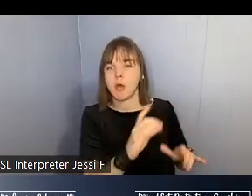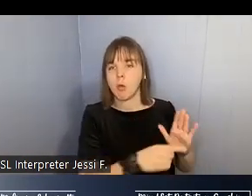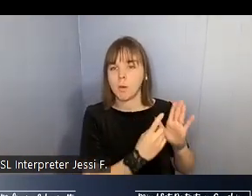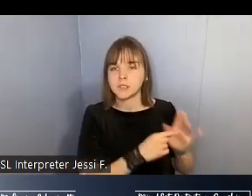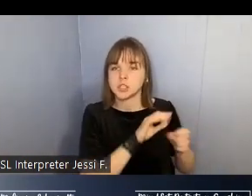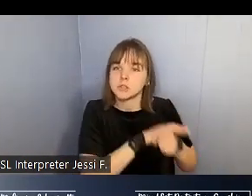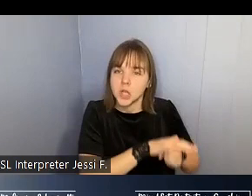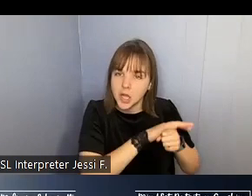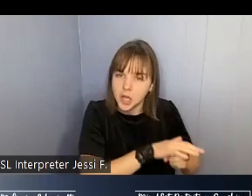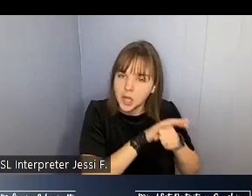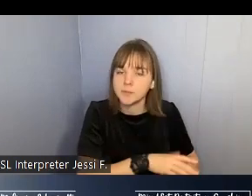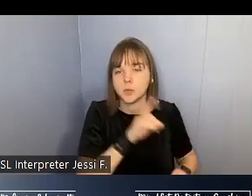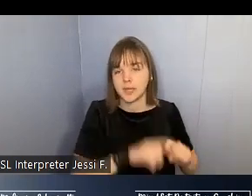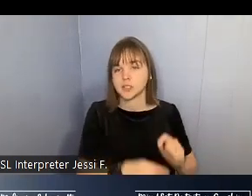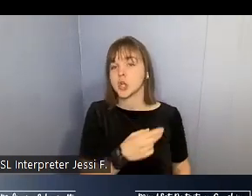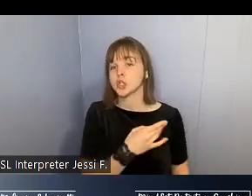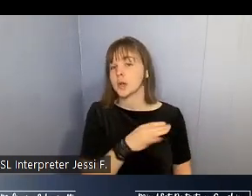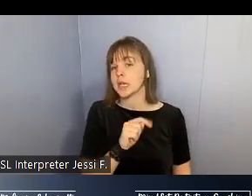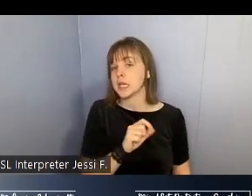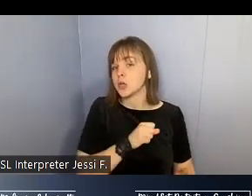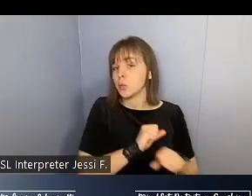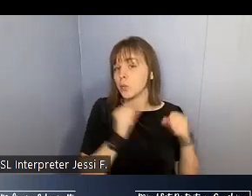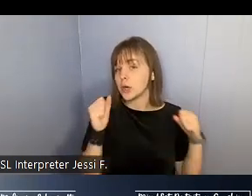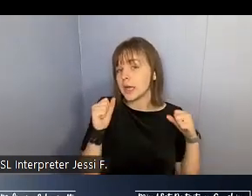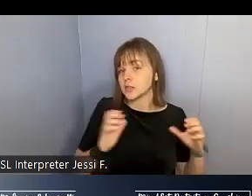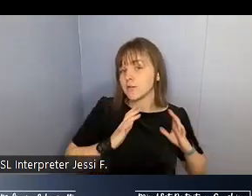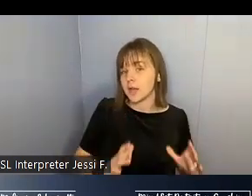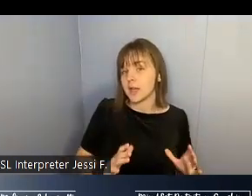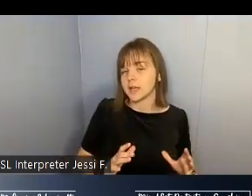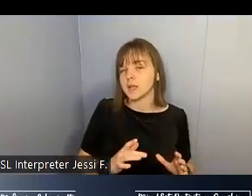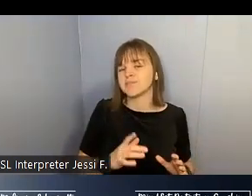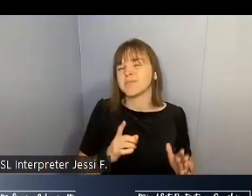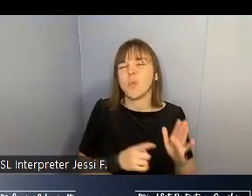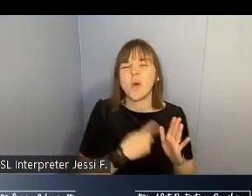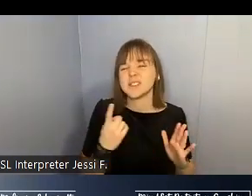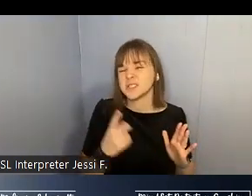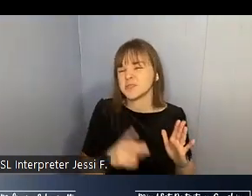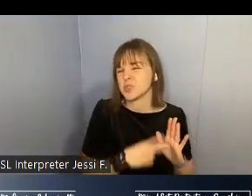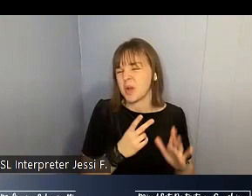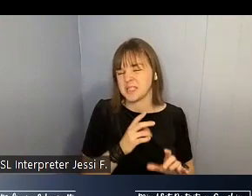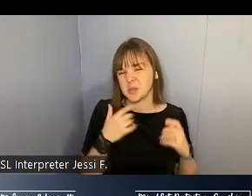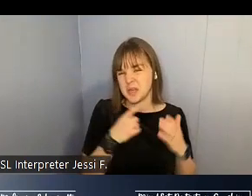So HIIT workouts have their place one or two times a week, max. You have to build in recovery time--